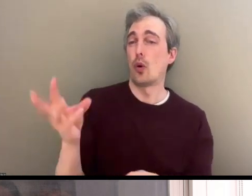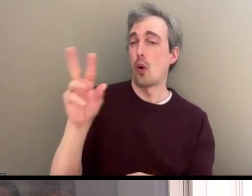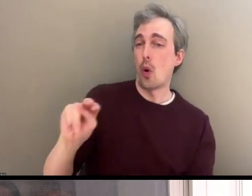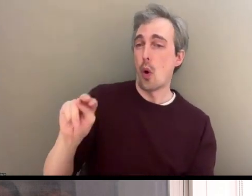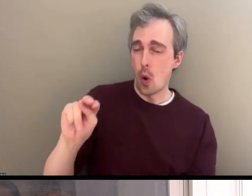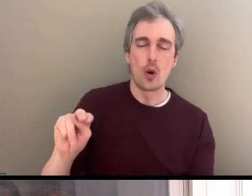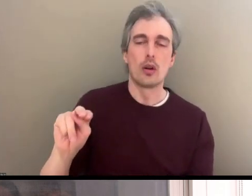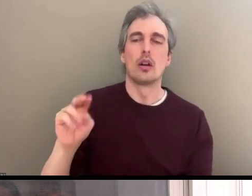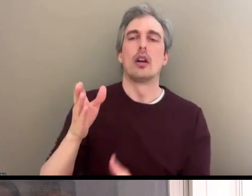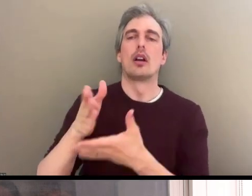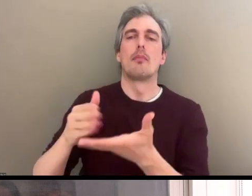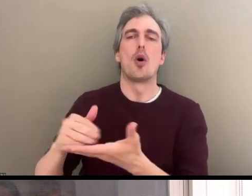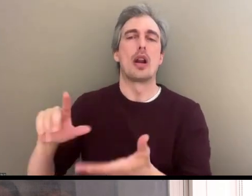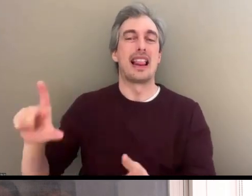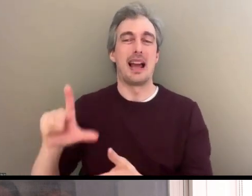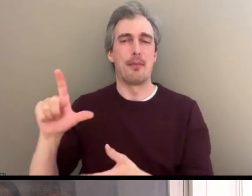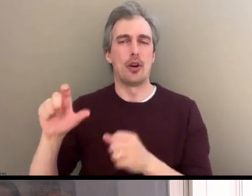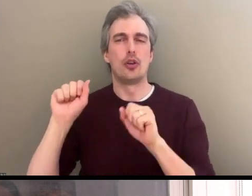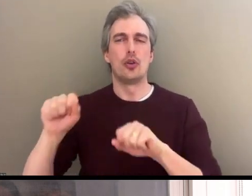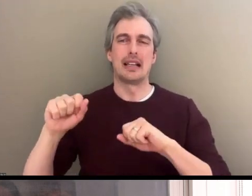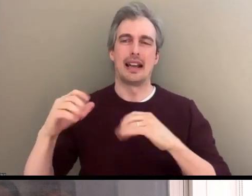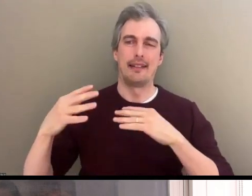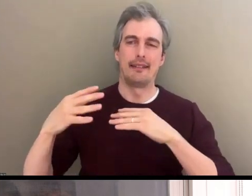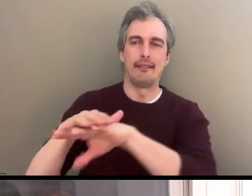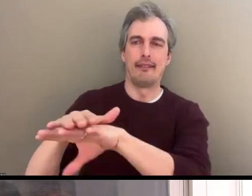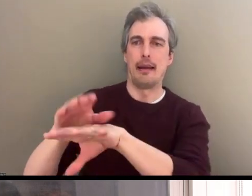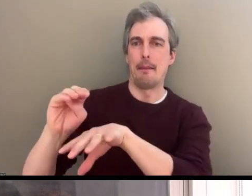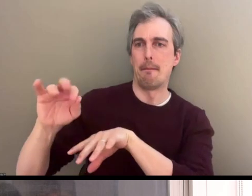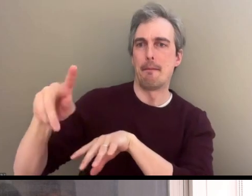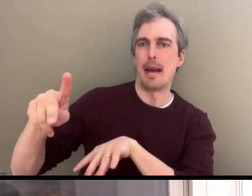specific rules so that it could also learn how to read that library as well.